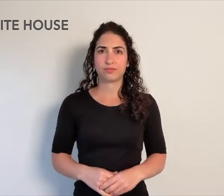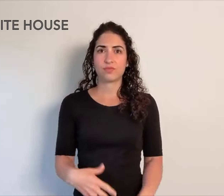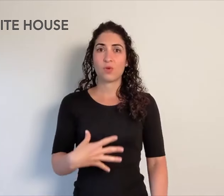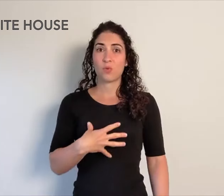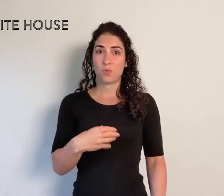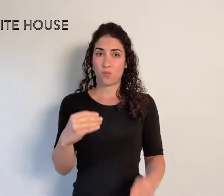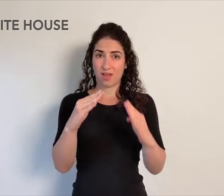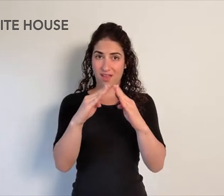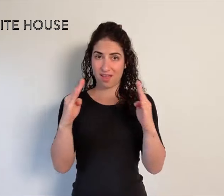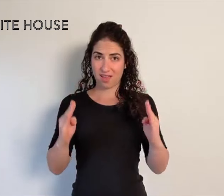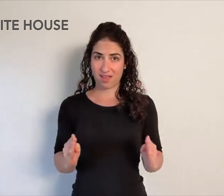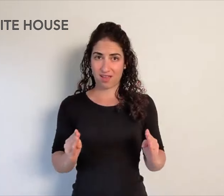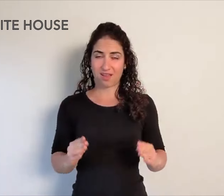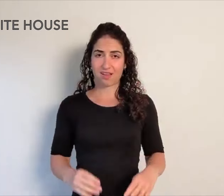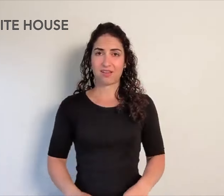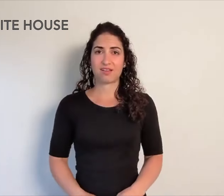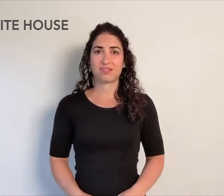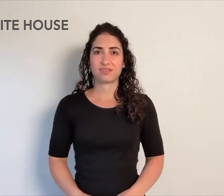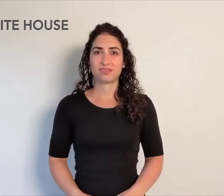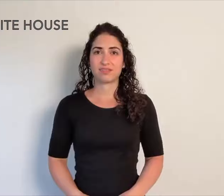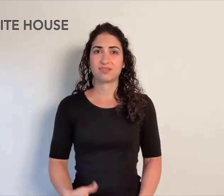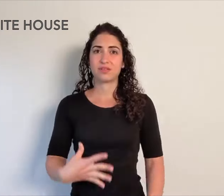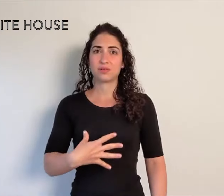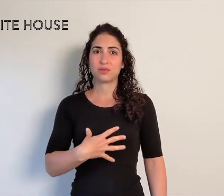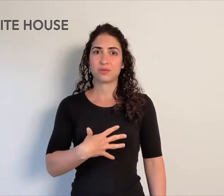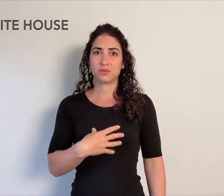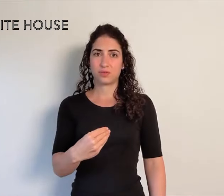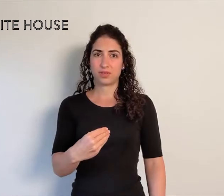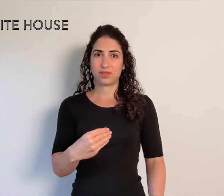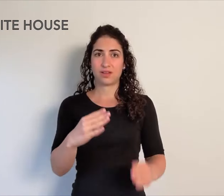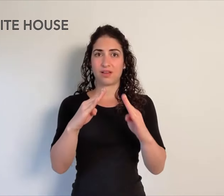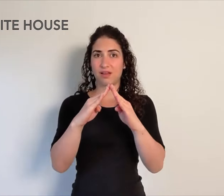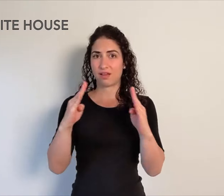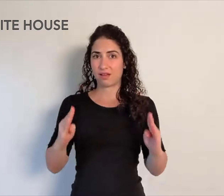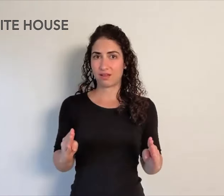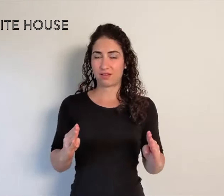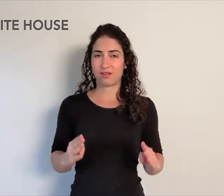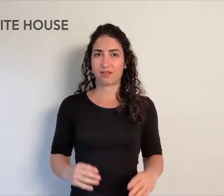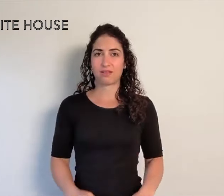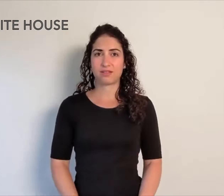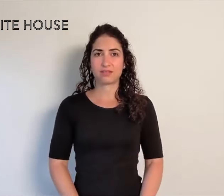WHITE HOUSE